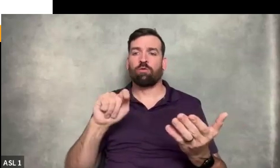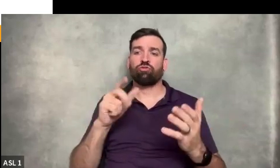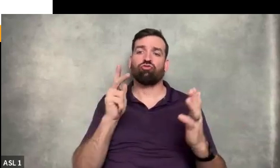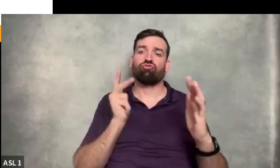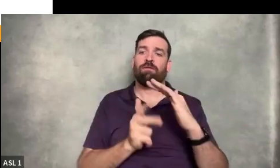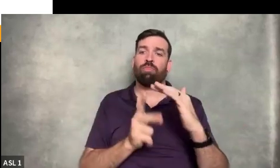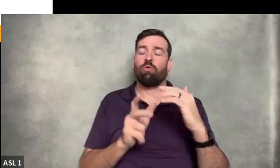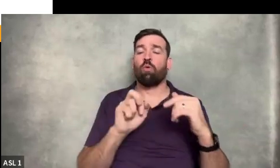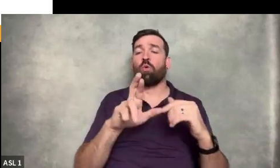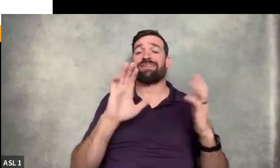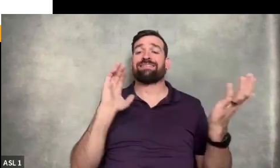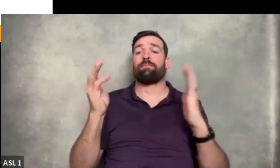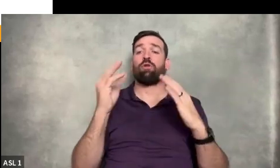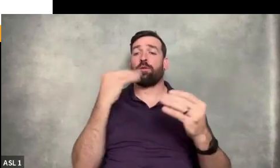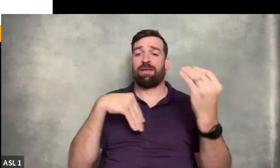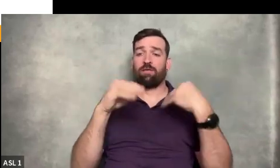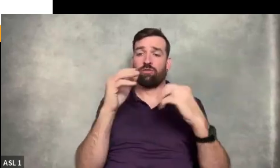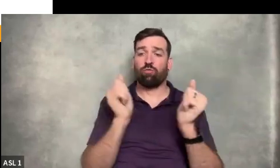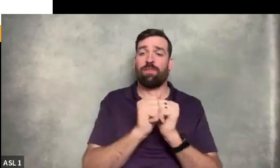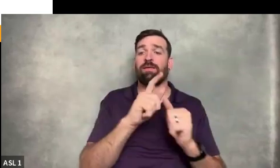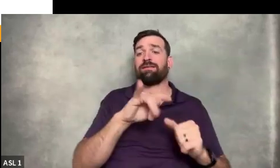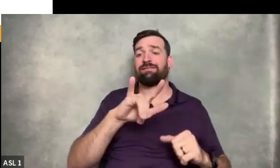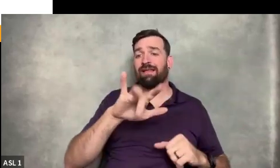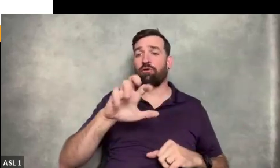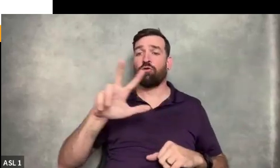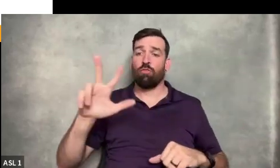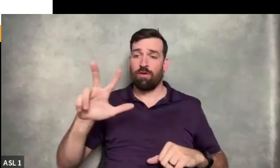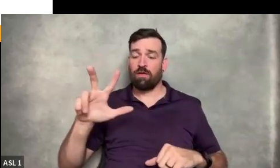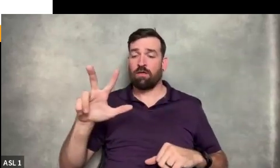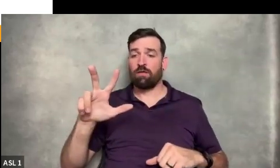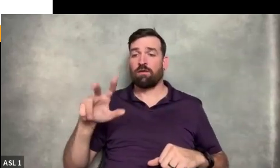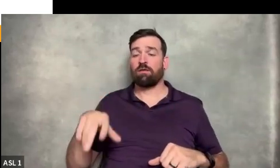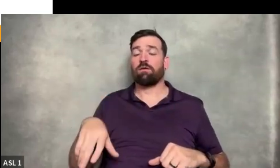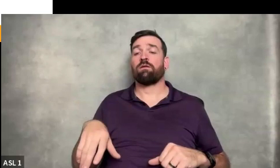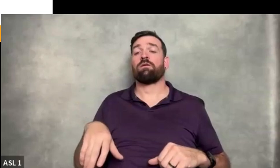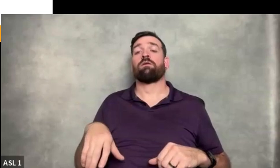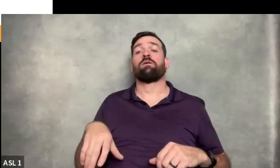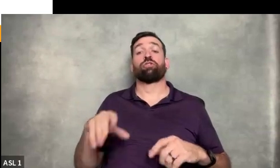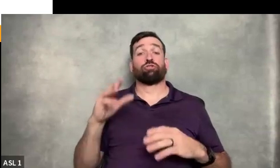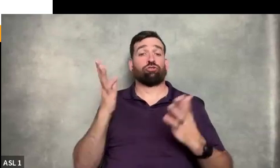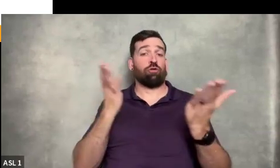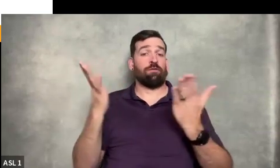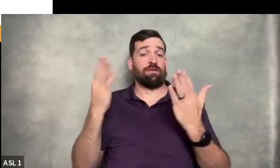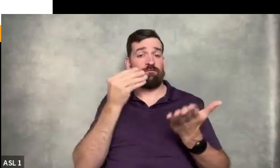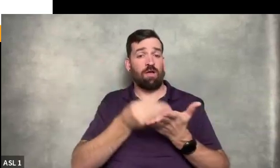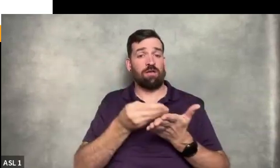meals using Title III congregate nutrition C-1 service funding must provide a response on how